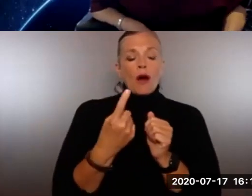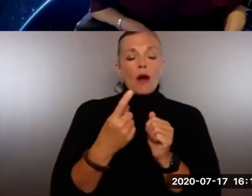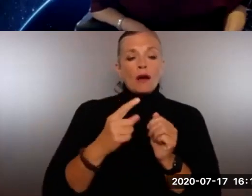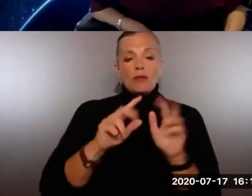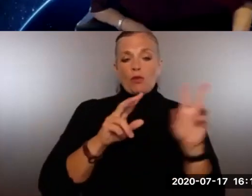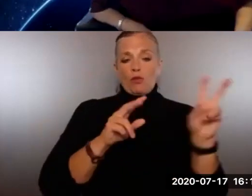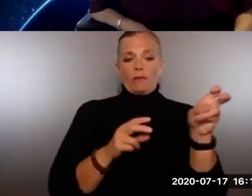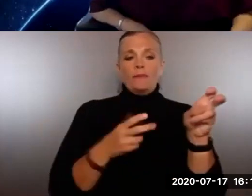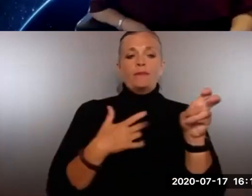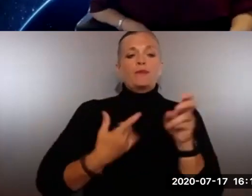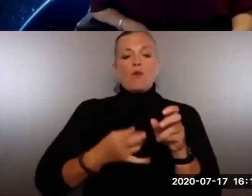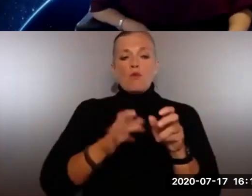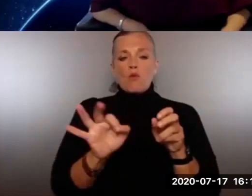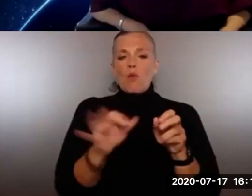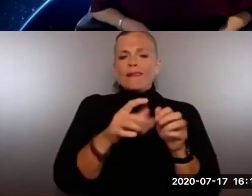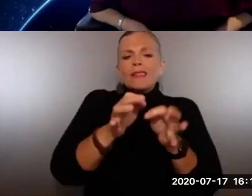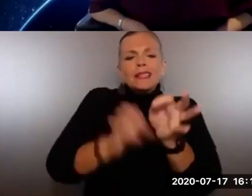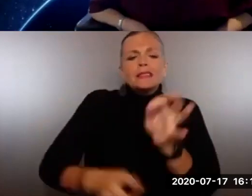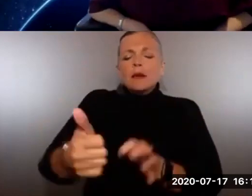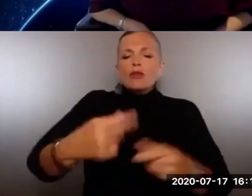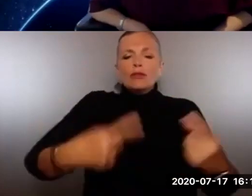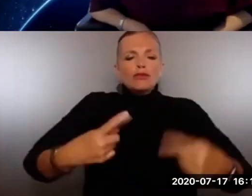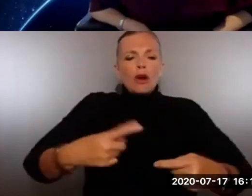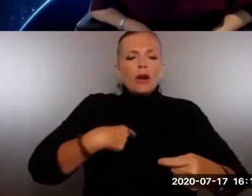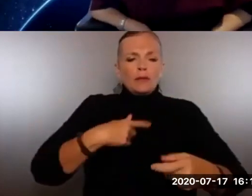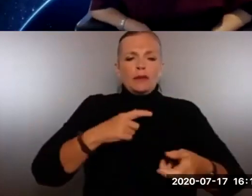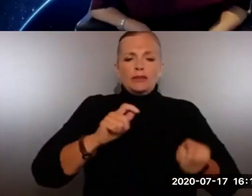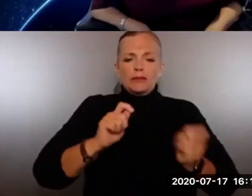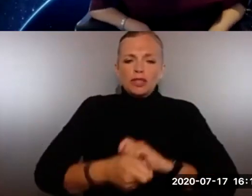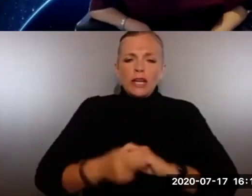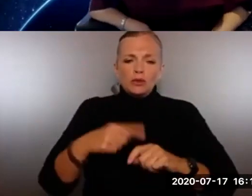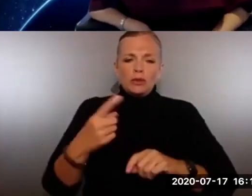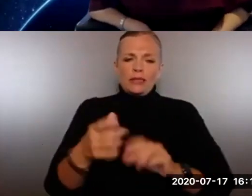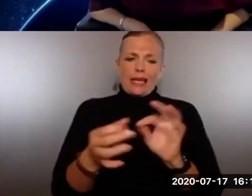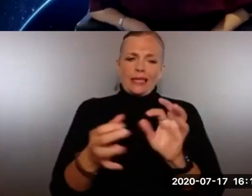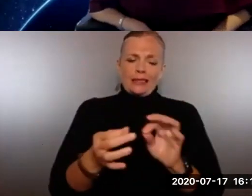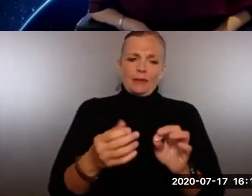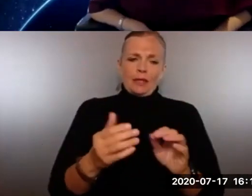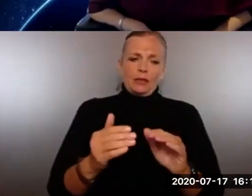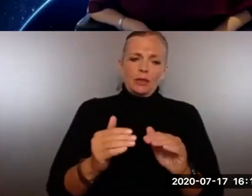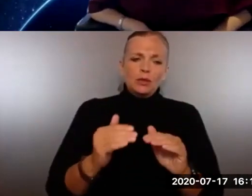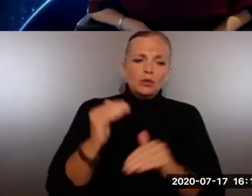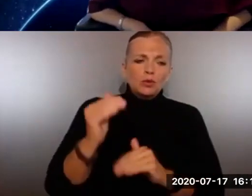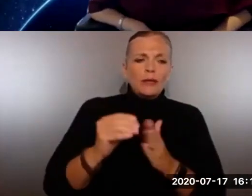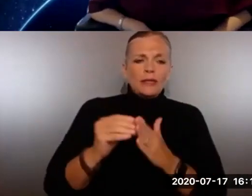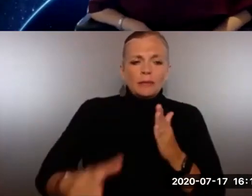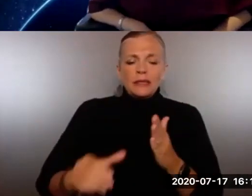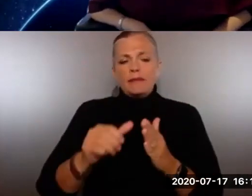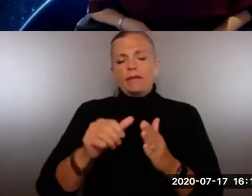It forces you to discuss various interpretations, and it distracts from the issue that when